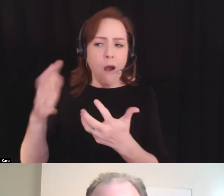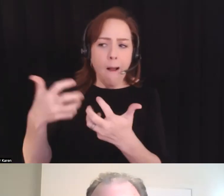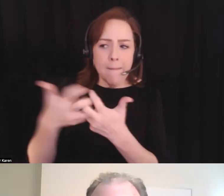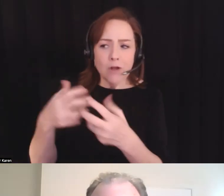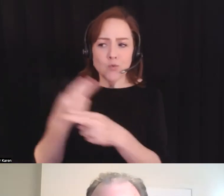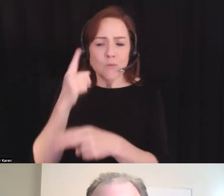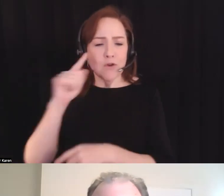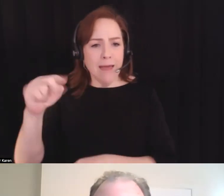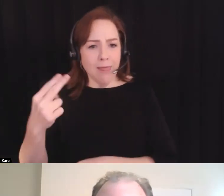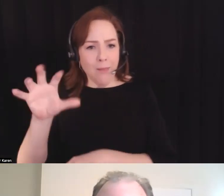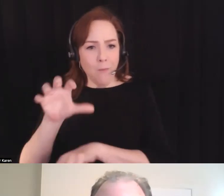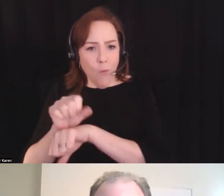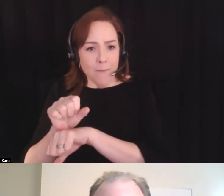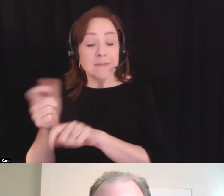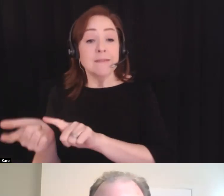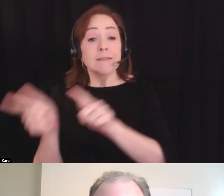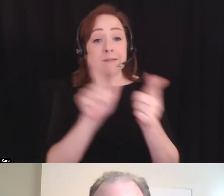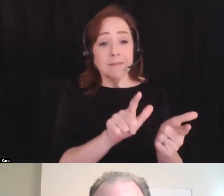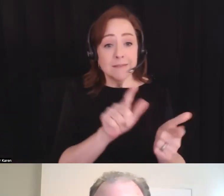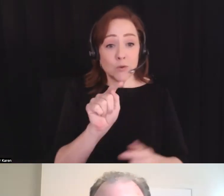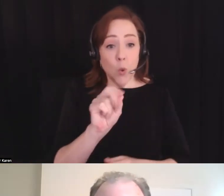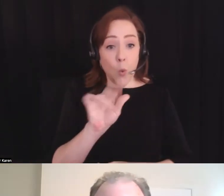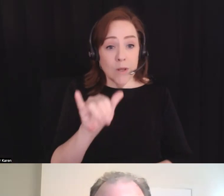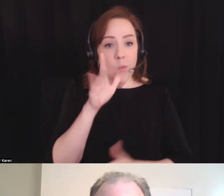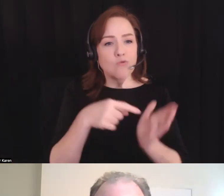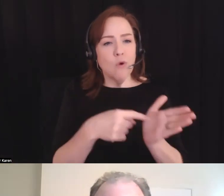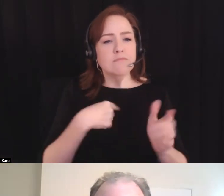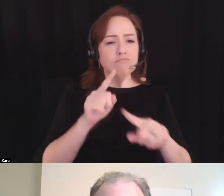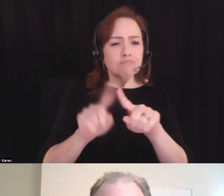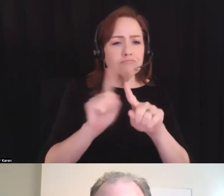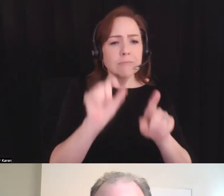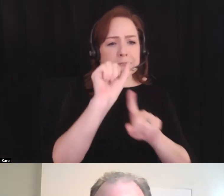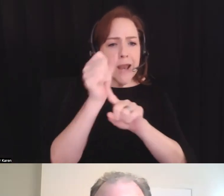Tony will show us different telehealth scenarios to show the patient experience